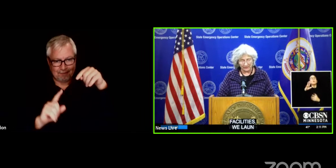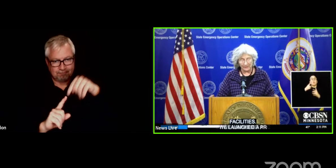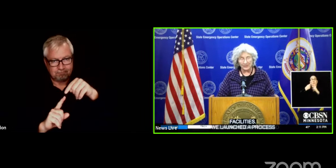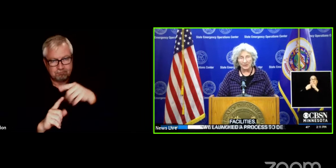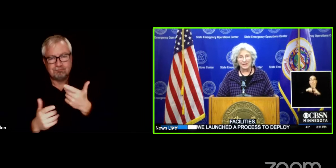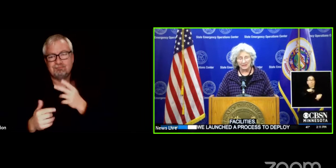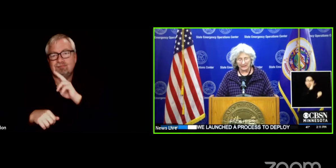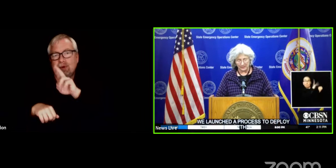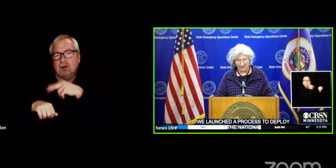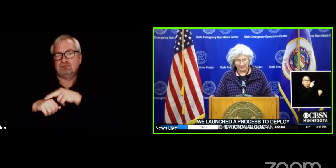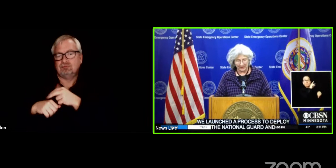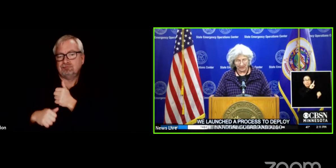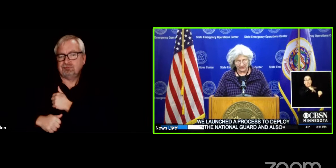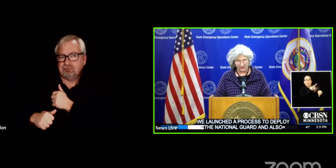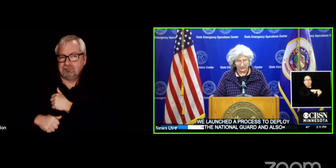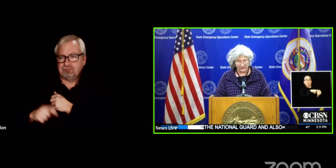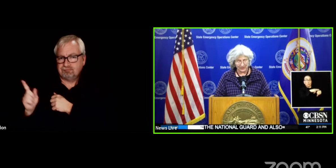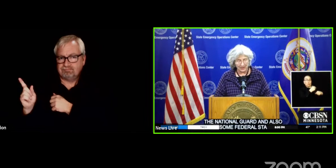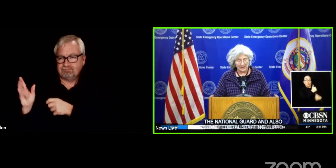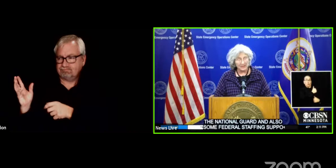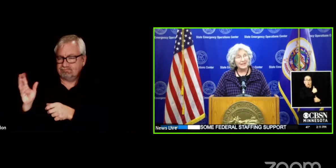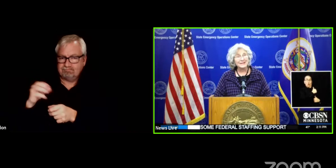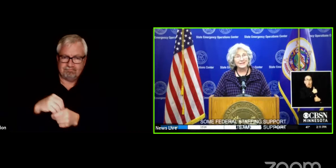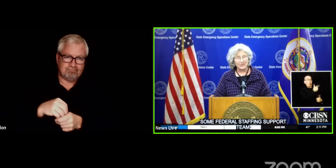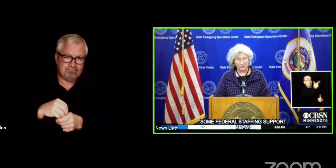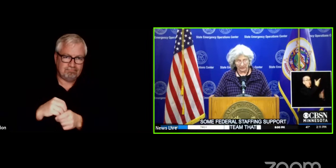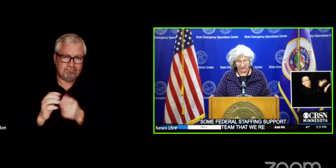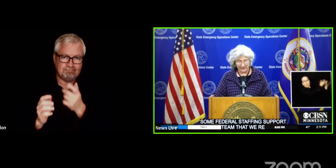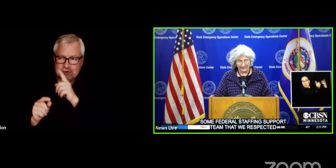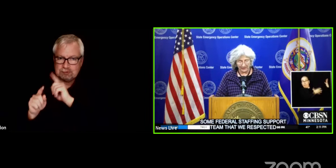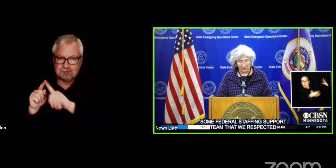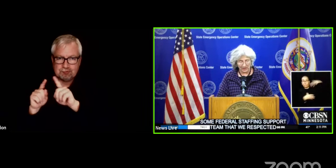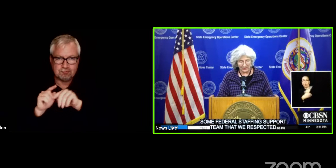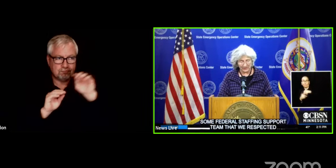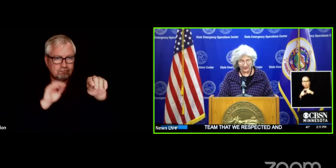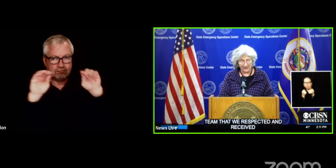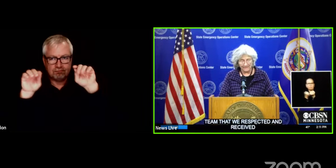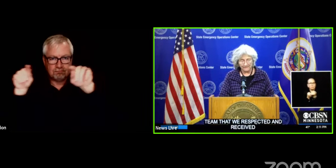FROM THE UNITED STATES PUBLIC HEALTH SERVICE TO ASSIST WITH STAFFING CRISES.